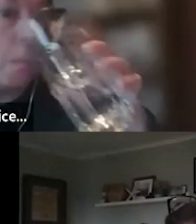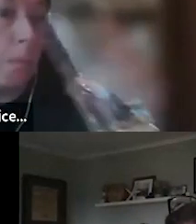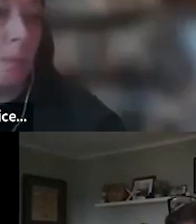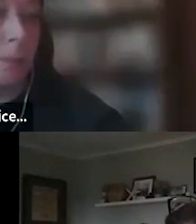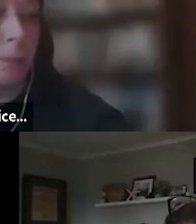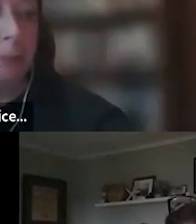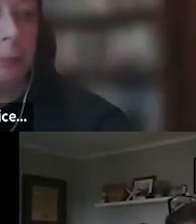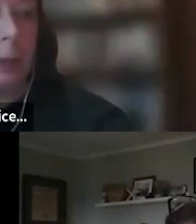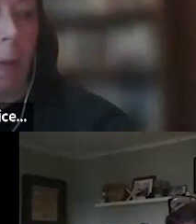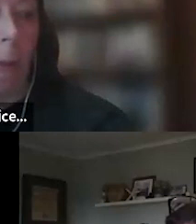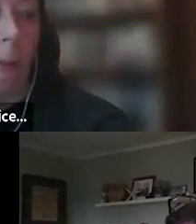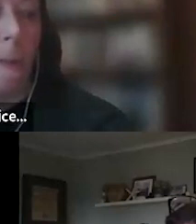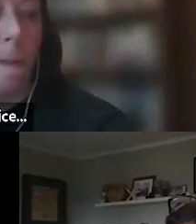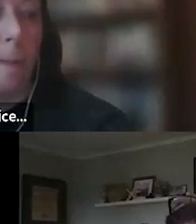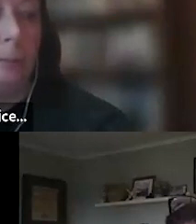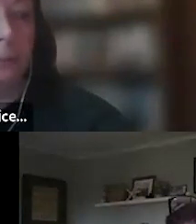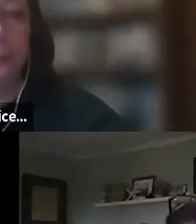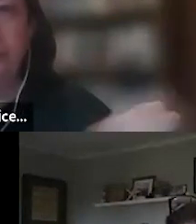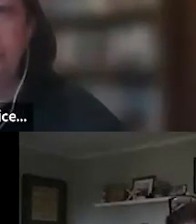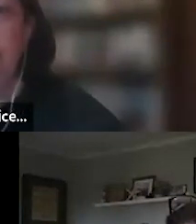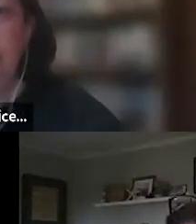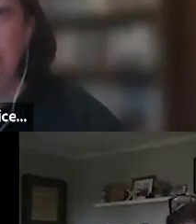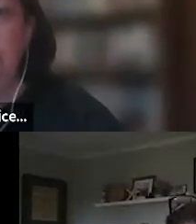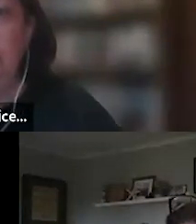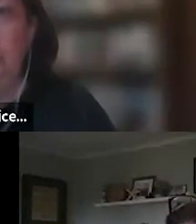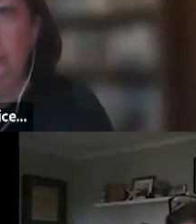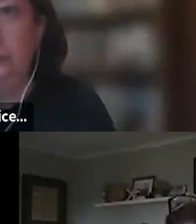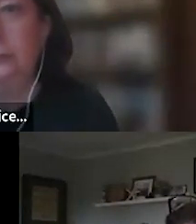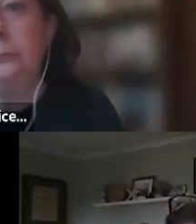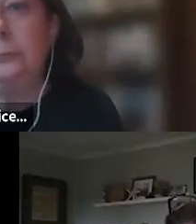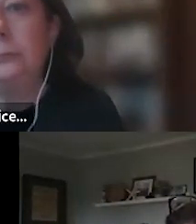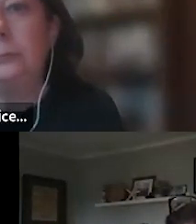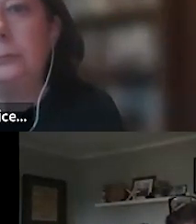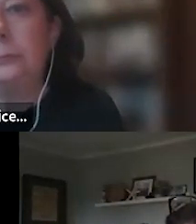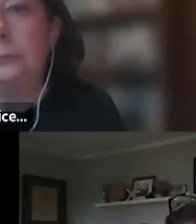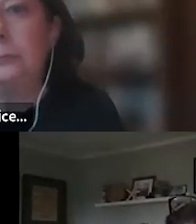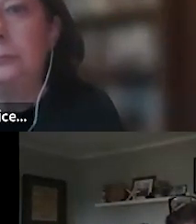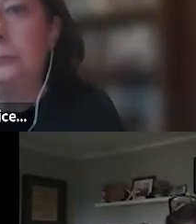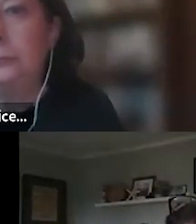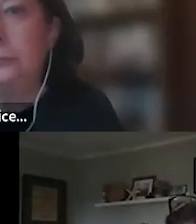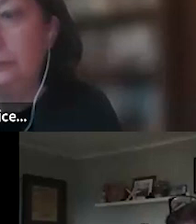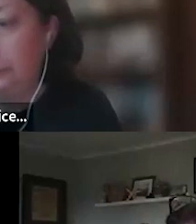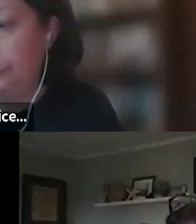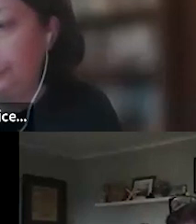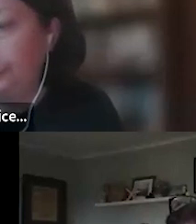what housing to match to that person. And so it makes it much easier